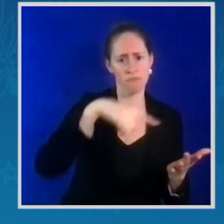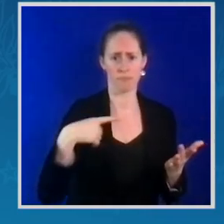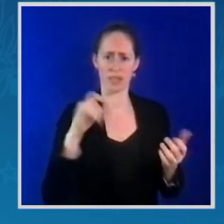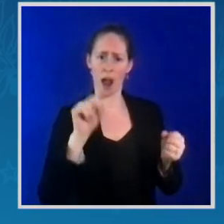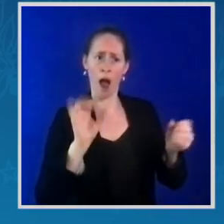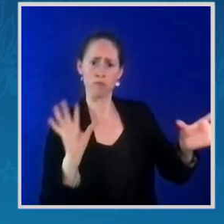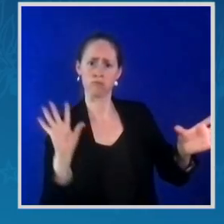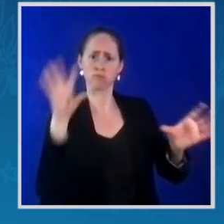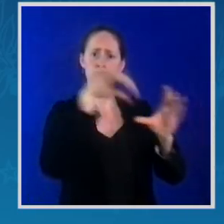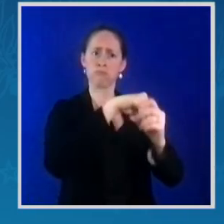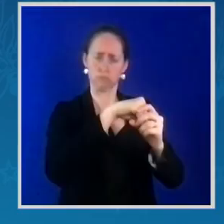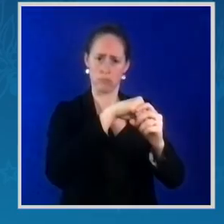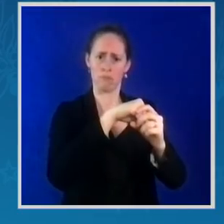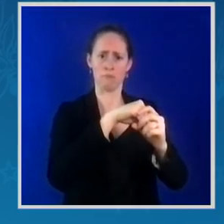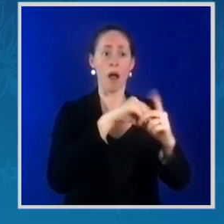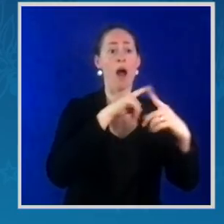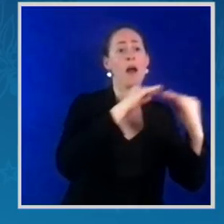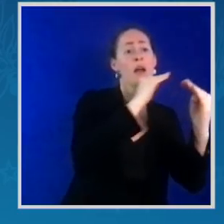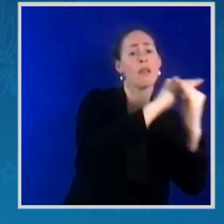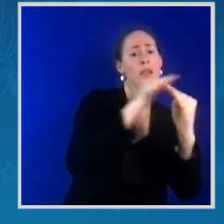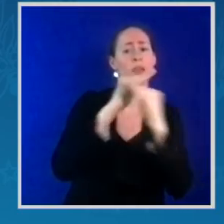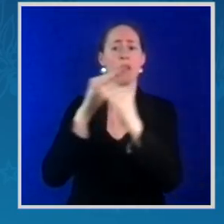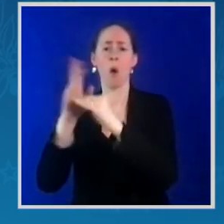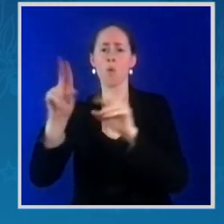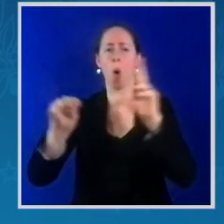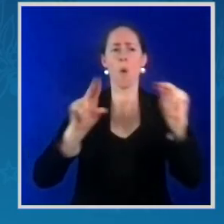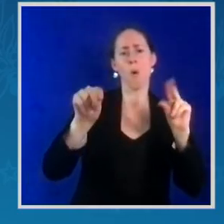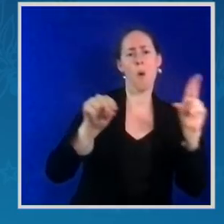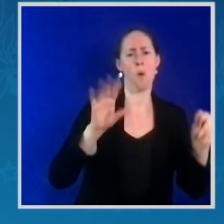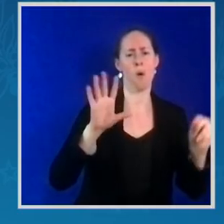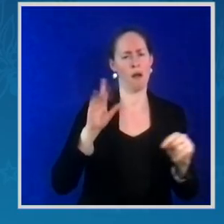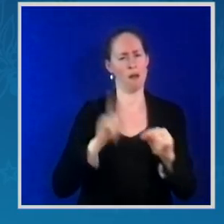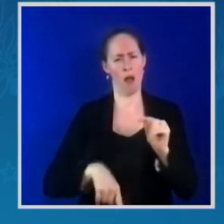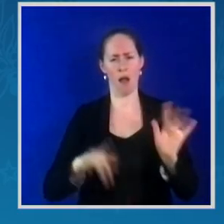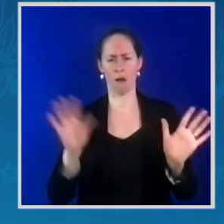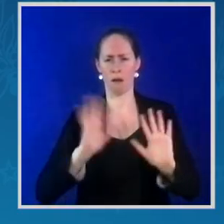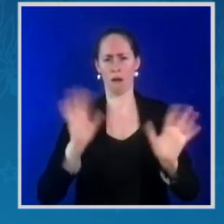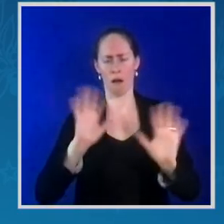A democracy is its strongest when all the people have an opportunity